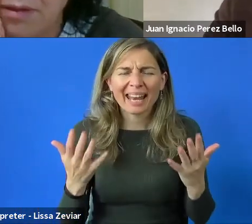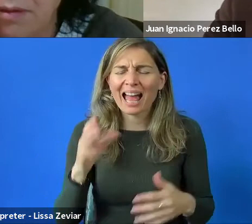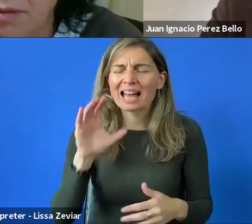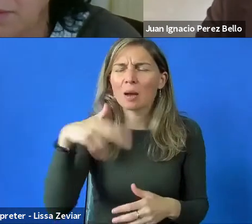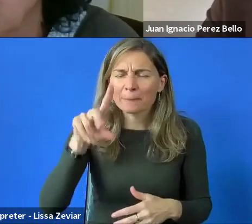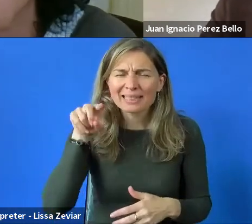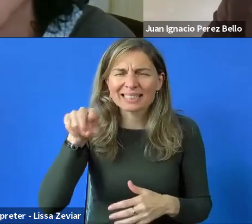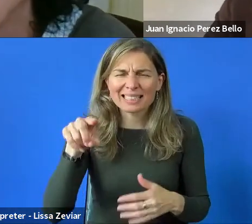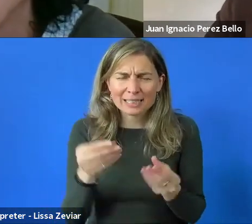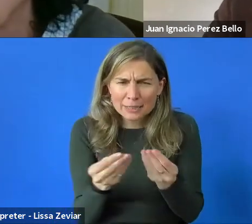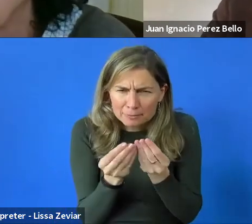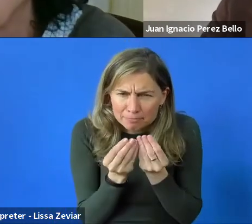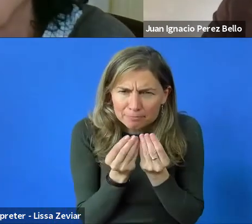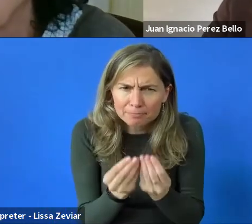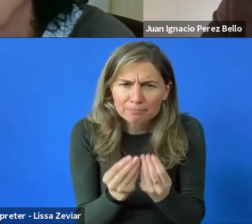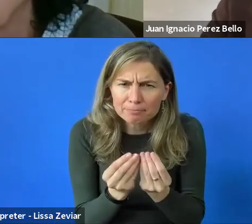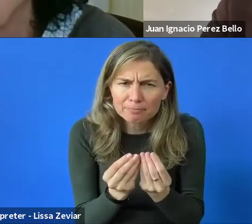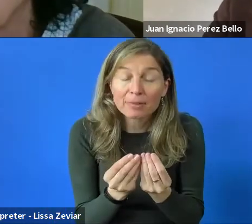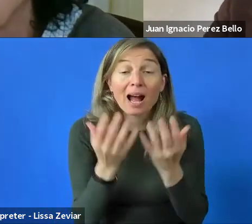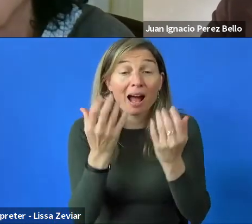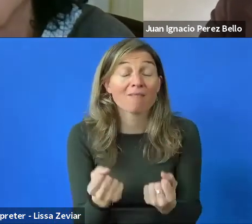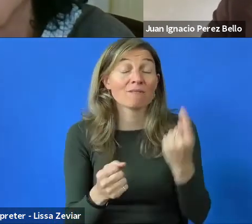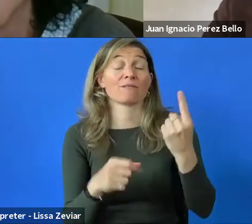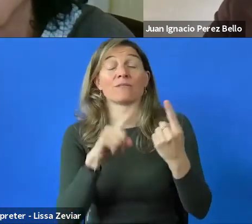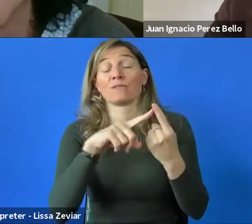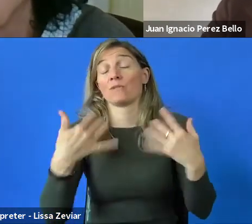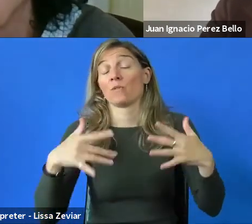an important article on woman with disabilities